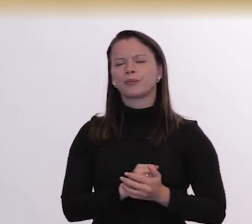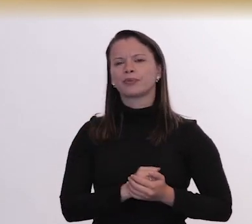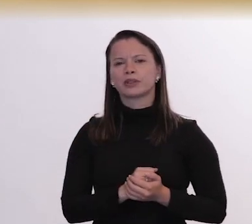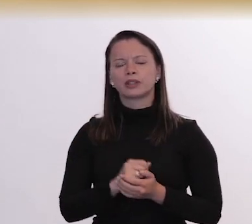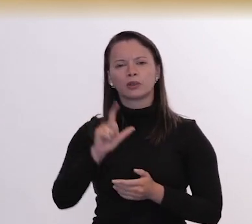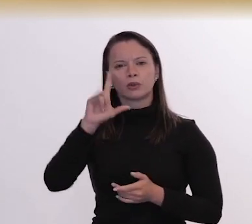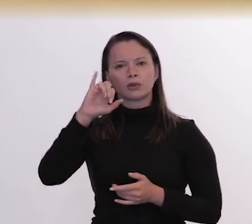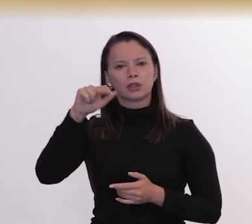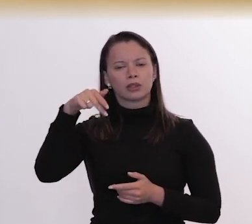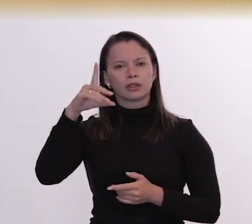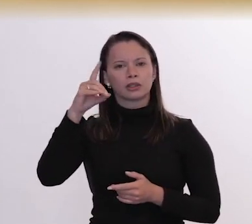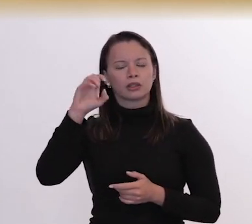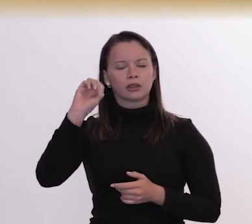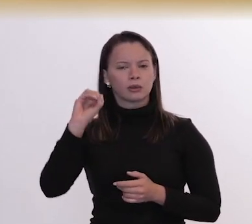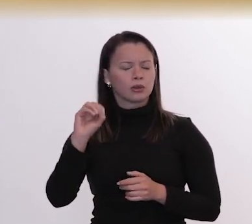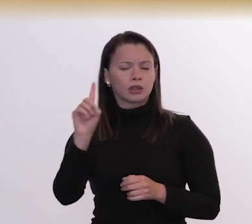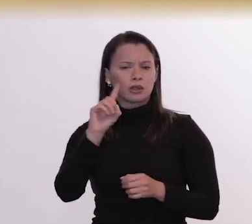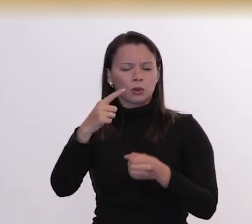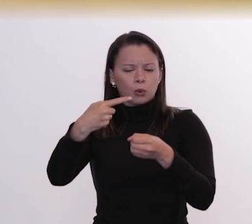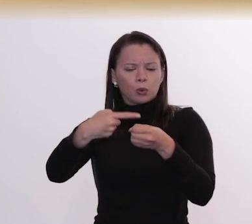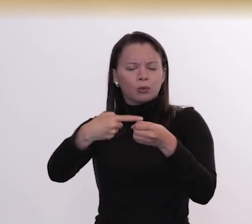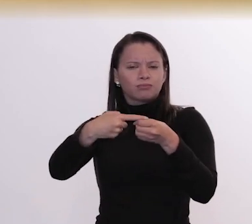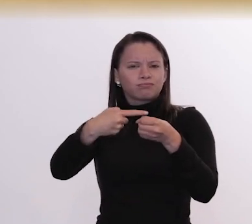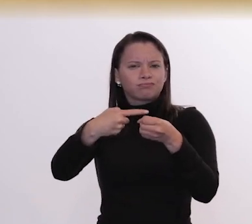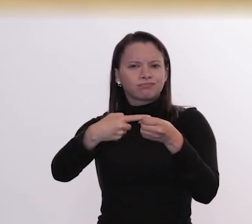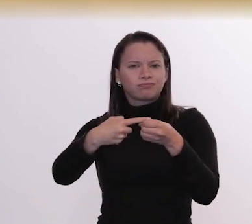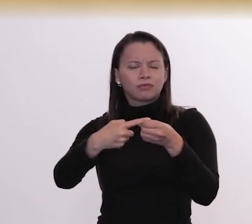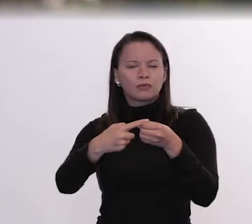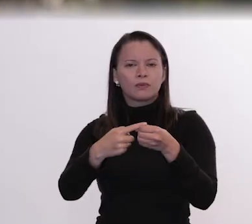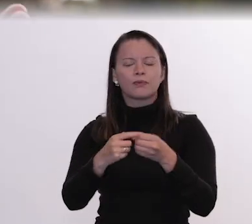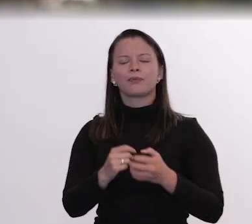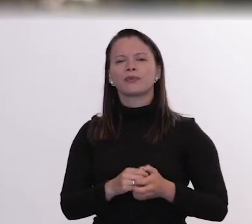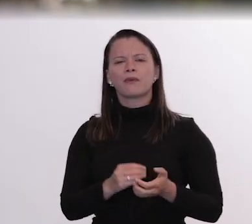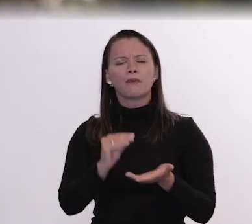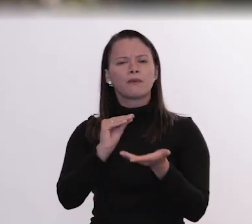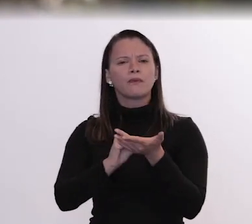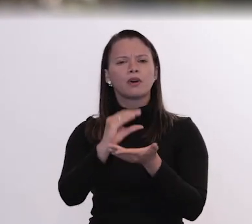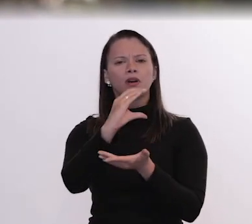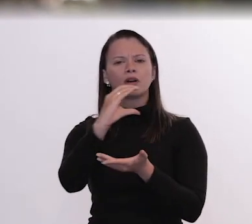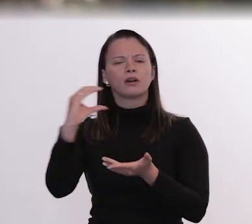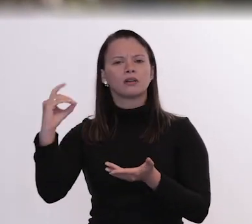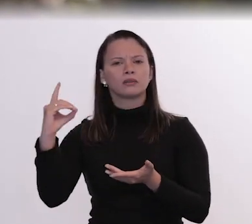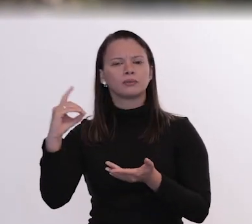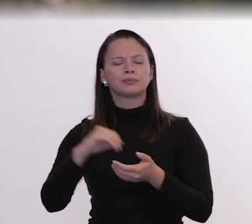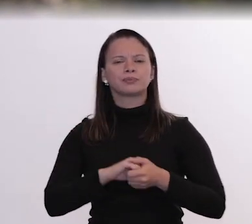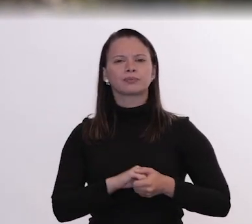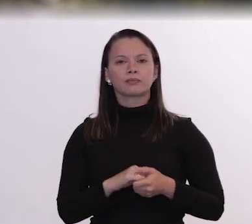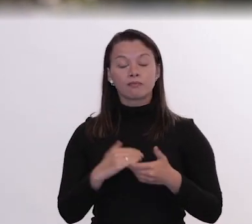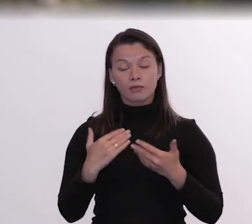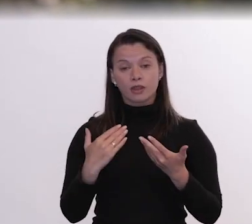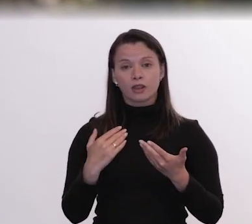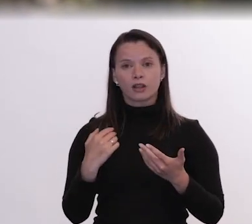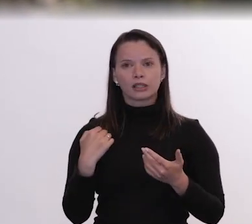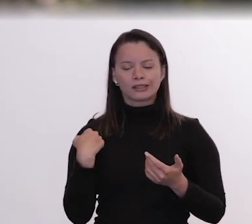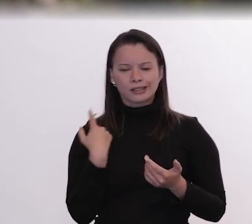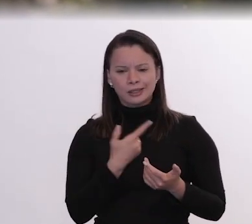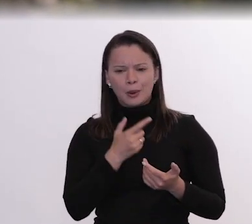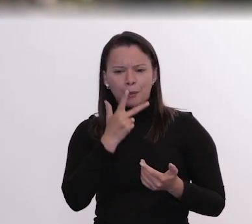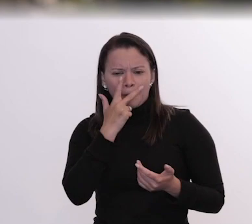the government is not responsible, there is no coordination. Because of that, we have a real patchwork,